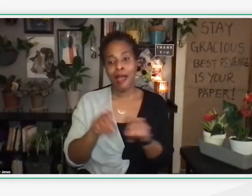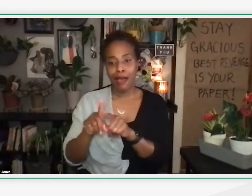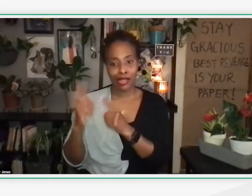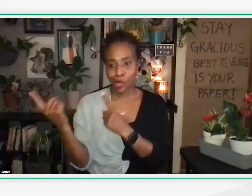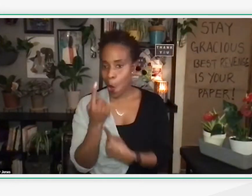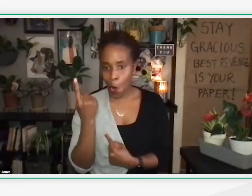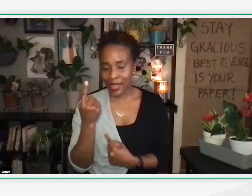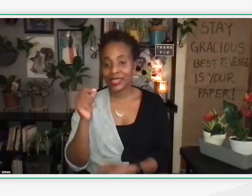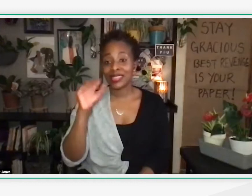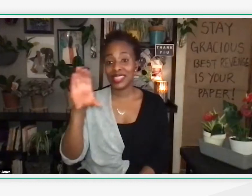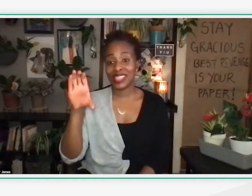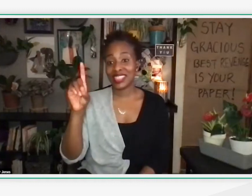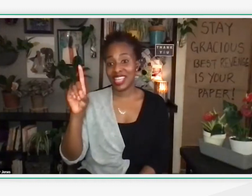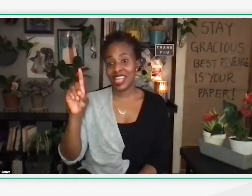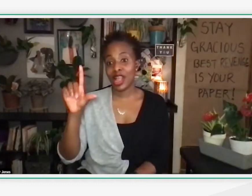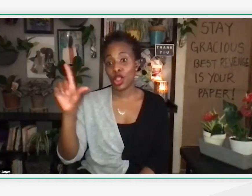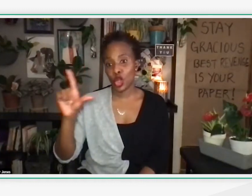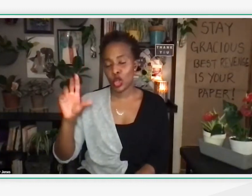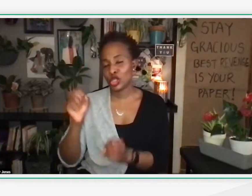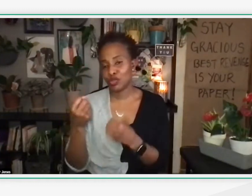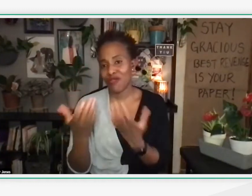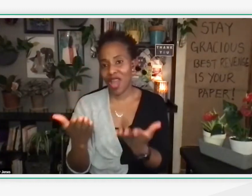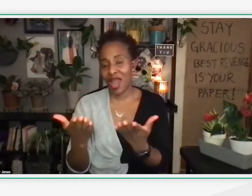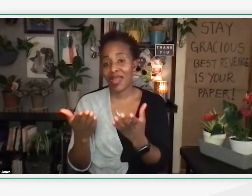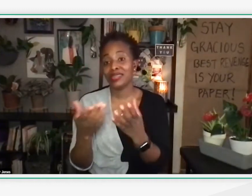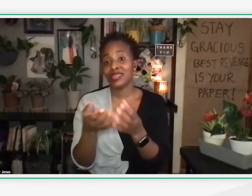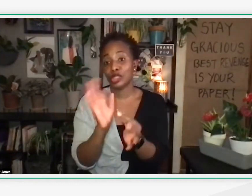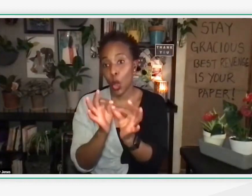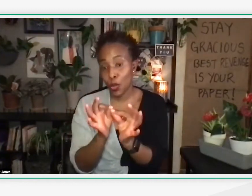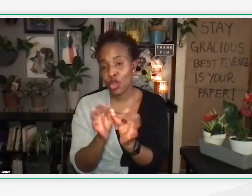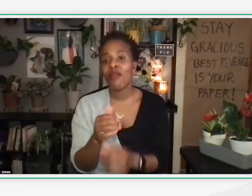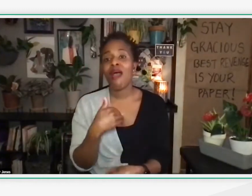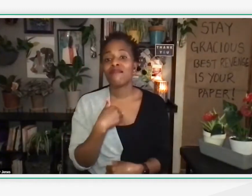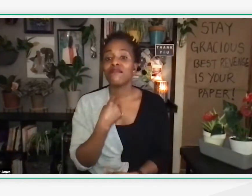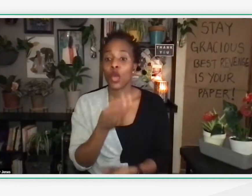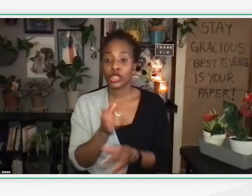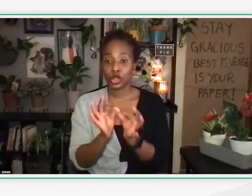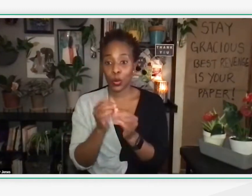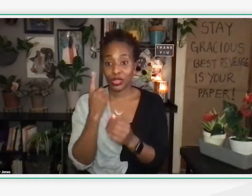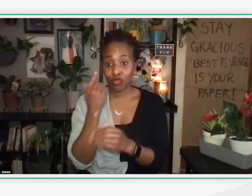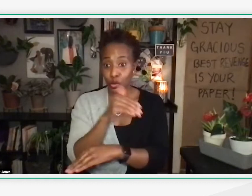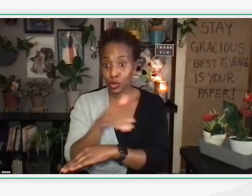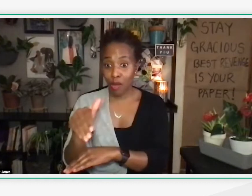Zoom accessibility: As always, CSD Learns provides interpreters. We have